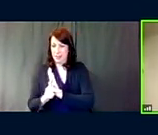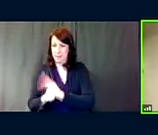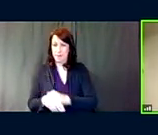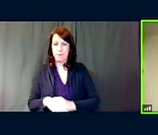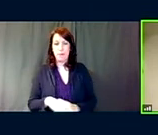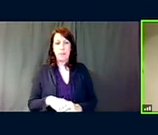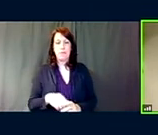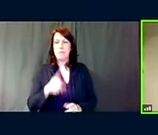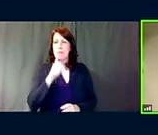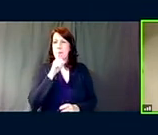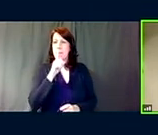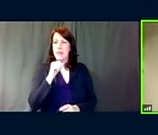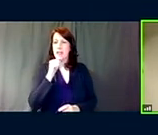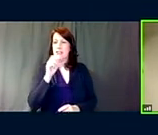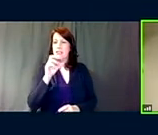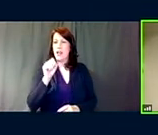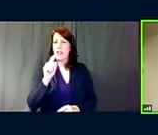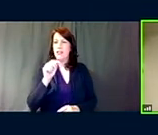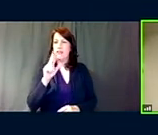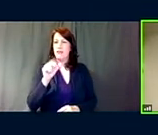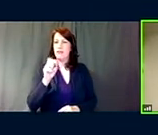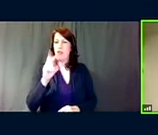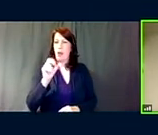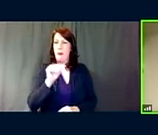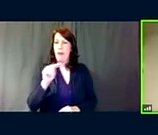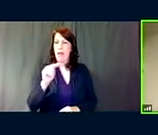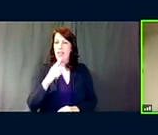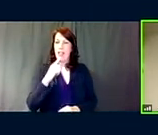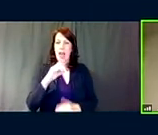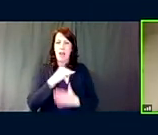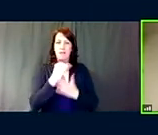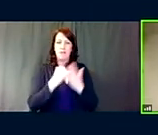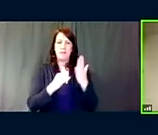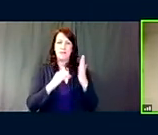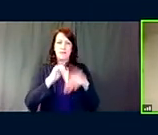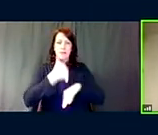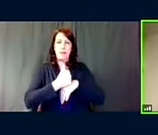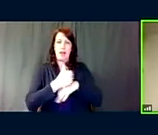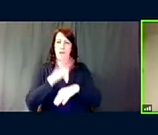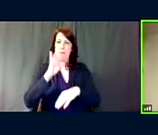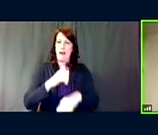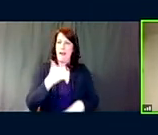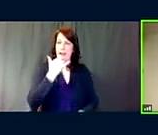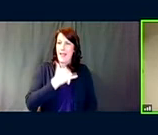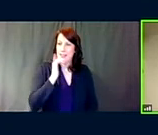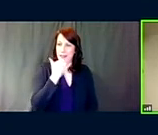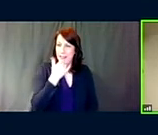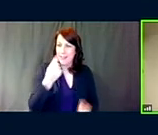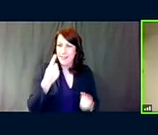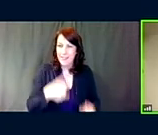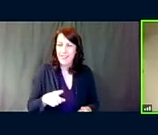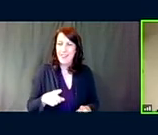AND I SHOULD SAY THIS IS NOT COMPLETELY BY ACCIDENT.